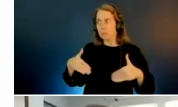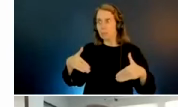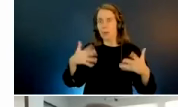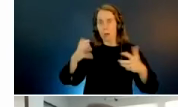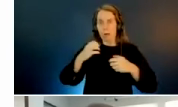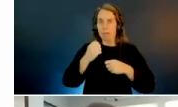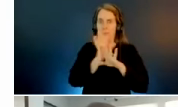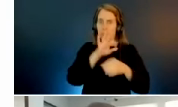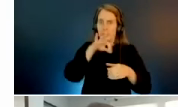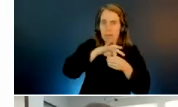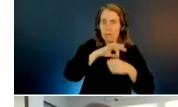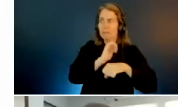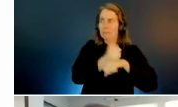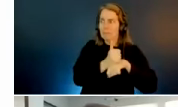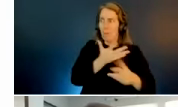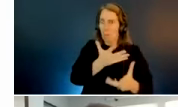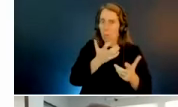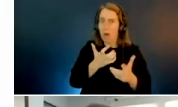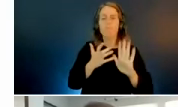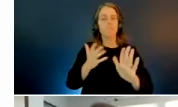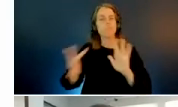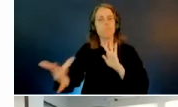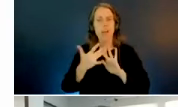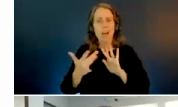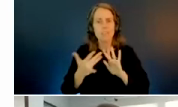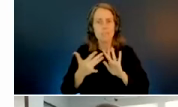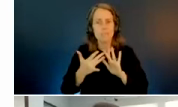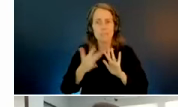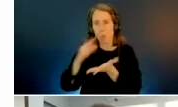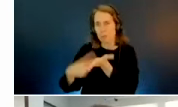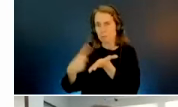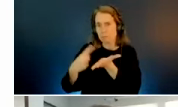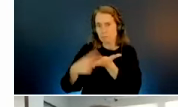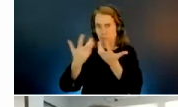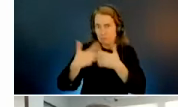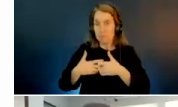we'll we'll talk for your options um i'm gonna i can tell you now i'm gonna encourage you to